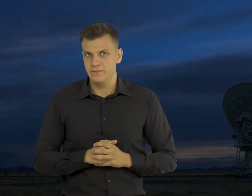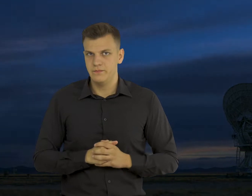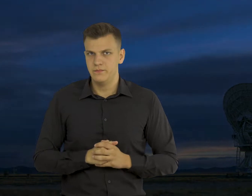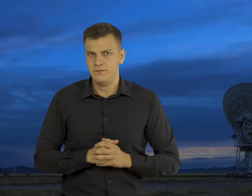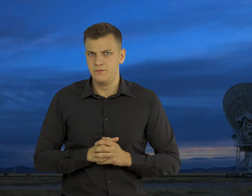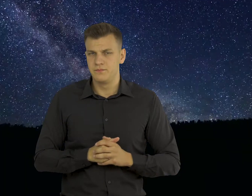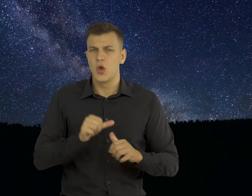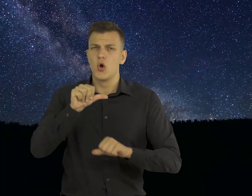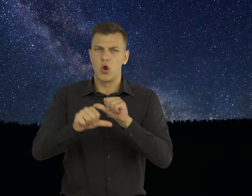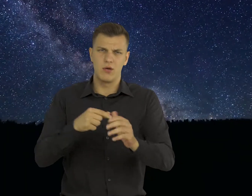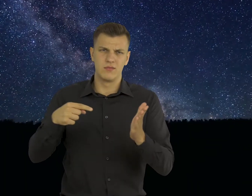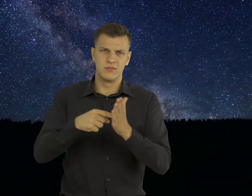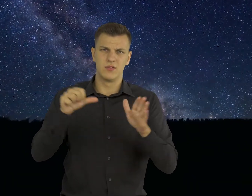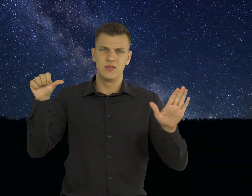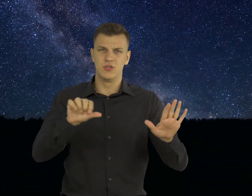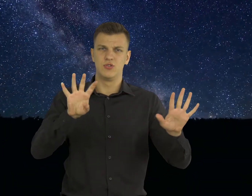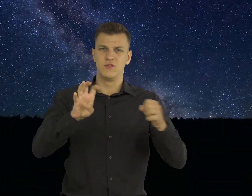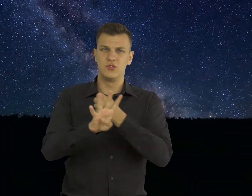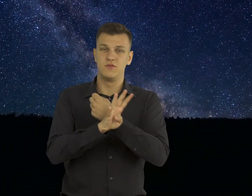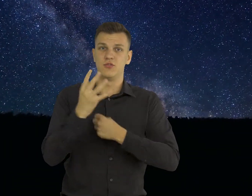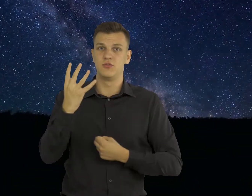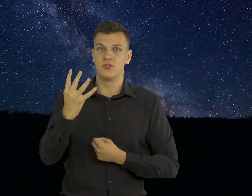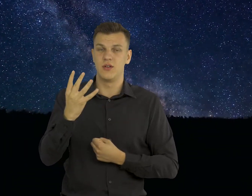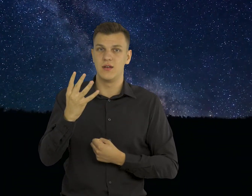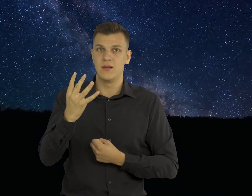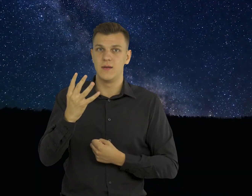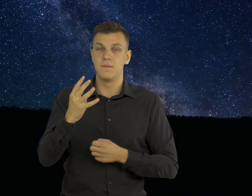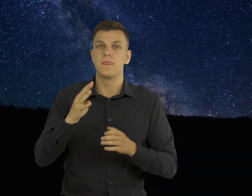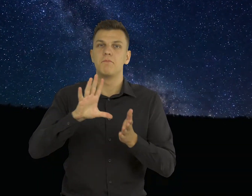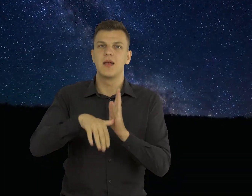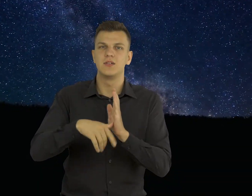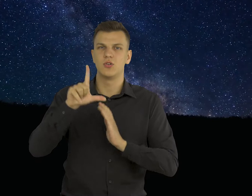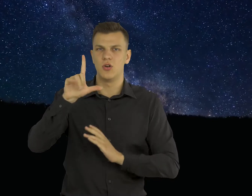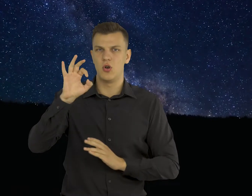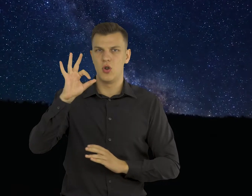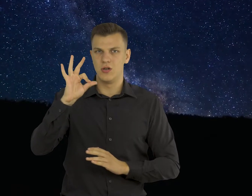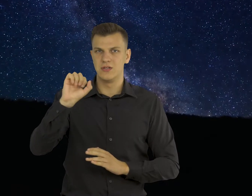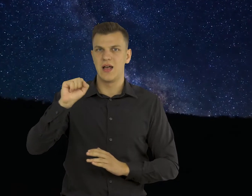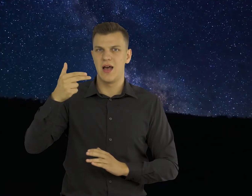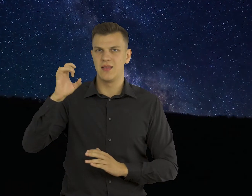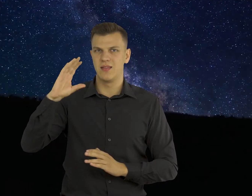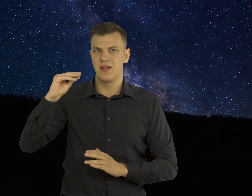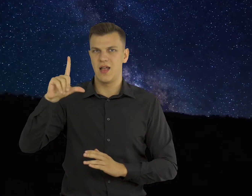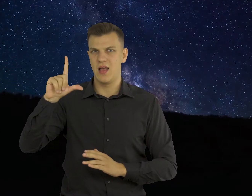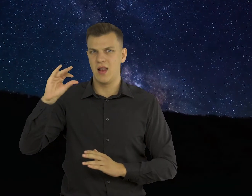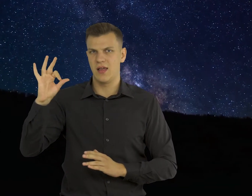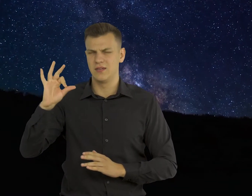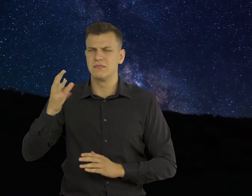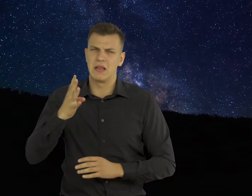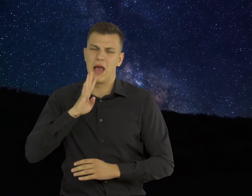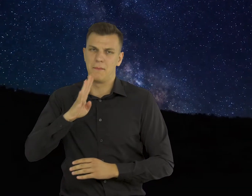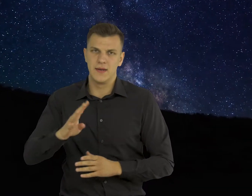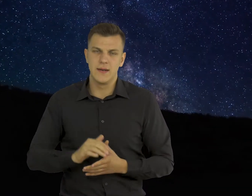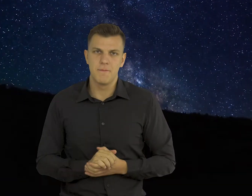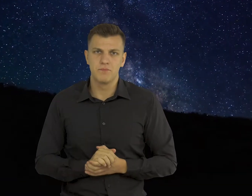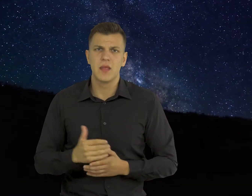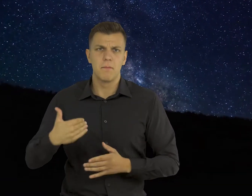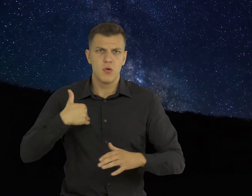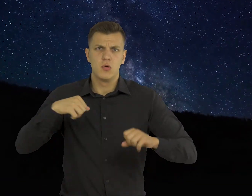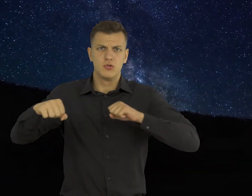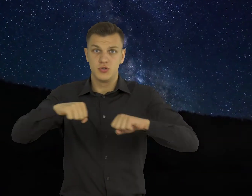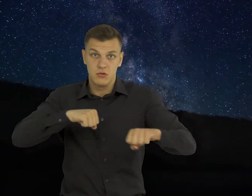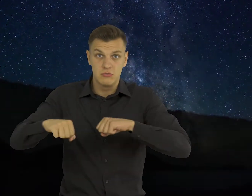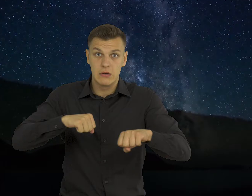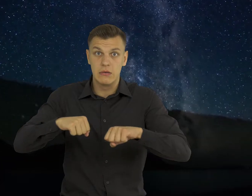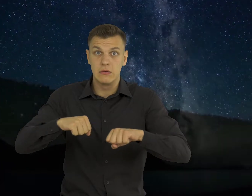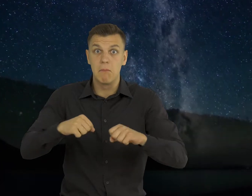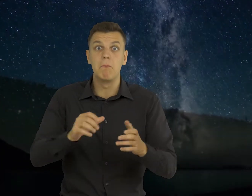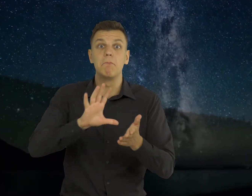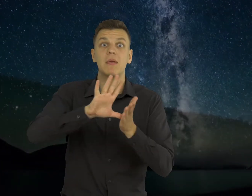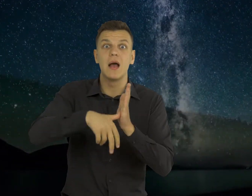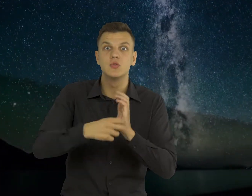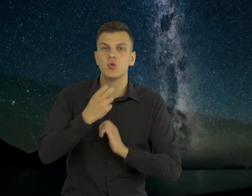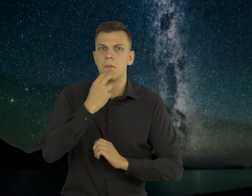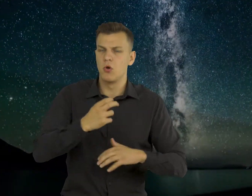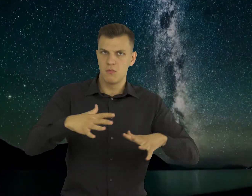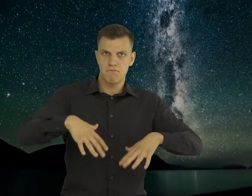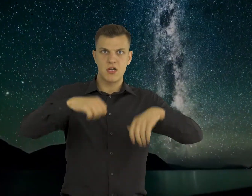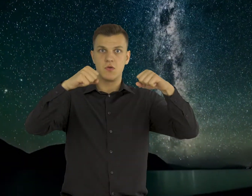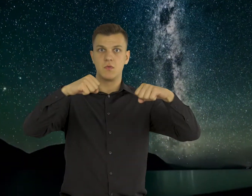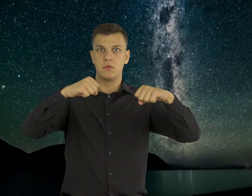When the earthquake in Los Angeles cut short of electricity in 1994,